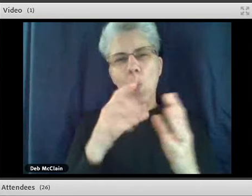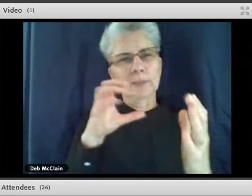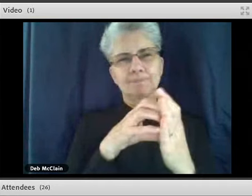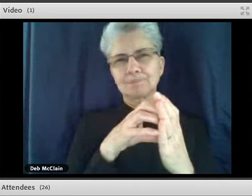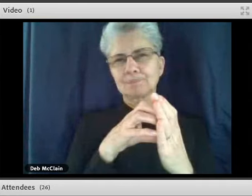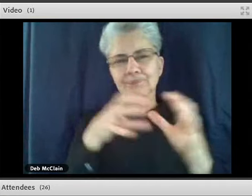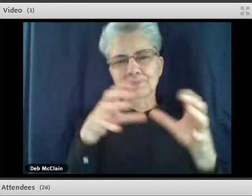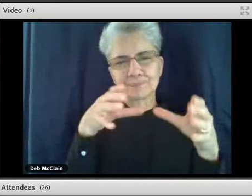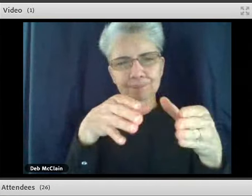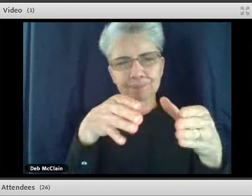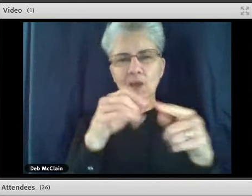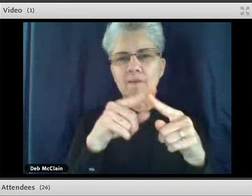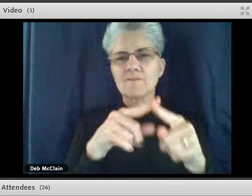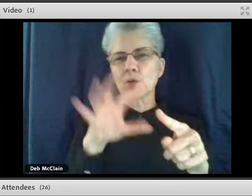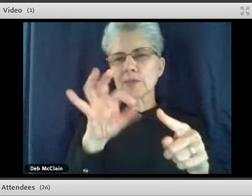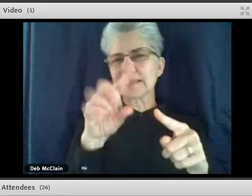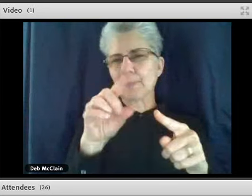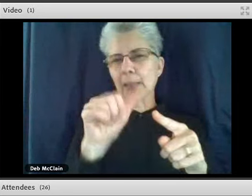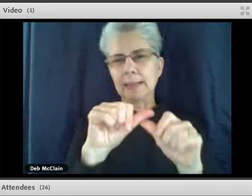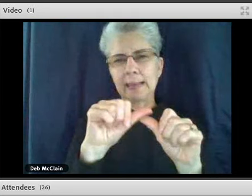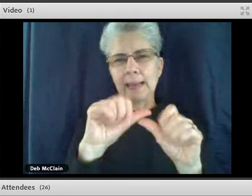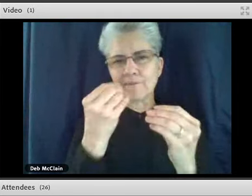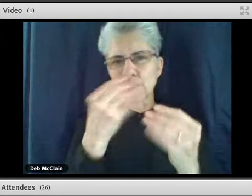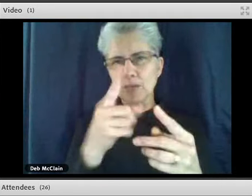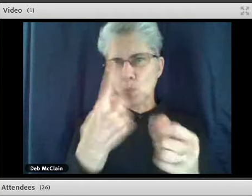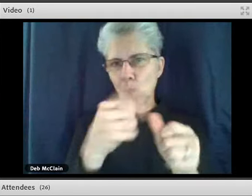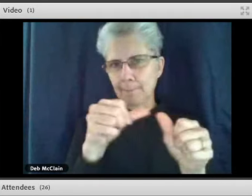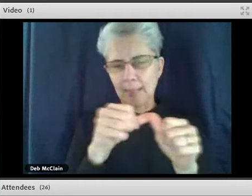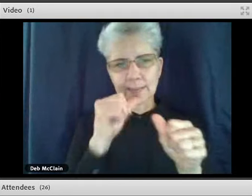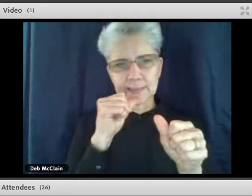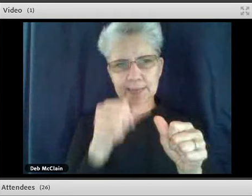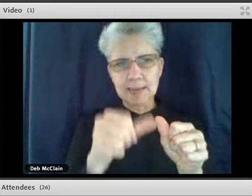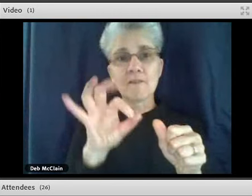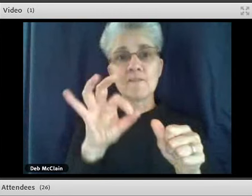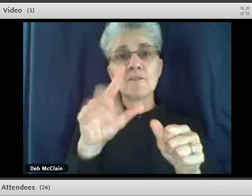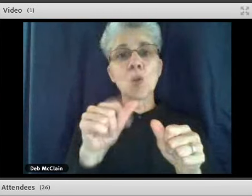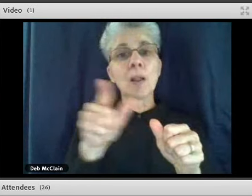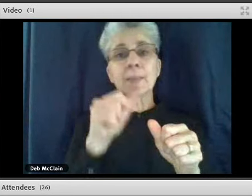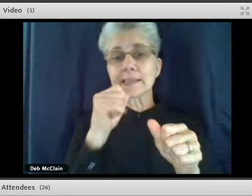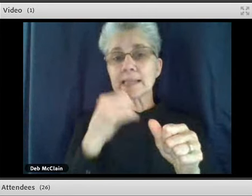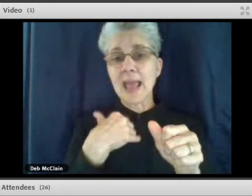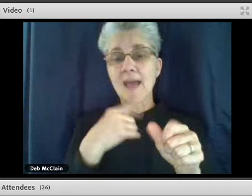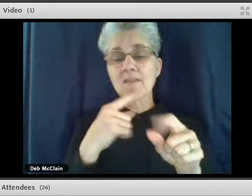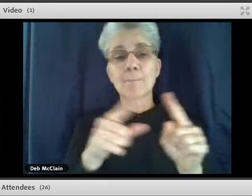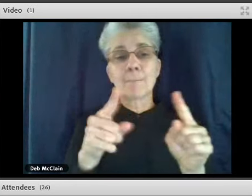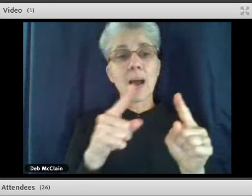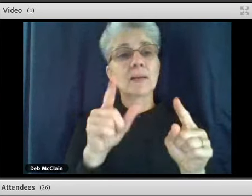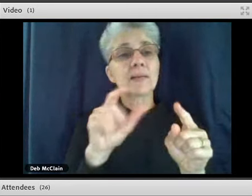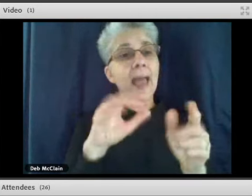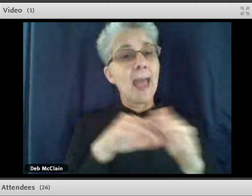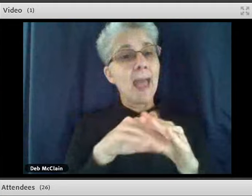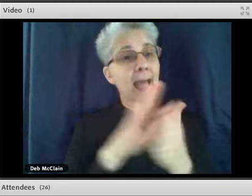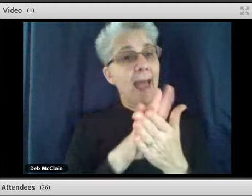that are kind of health-disability related. There's not a one catch-all for finding disability information. Some of the ones the Florida library